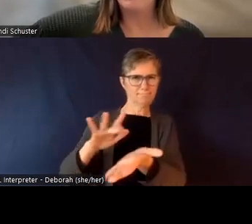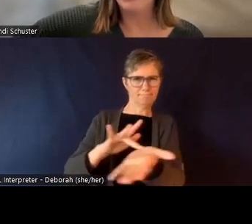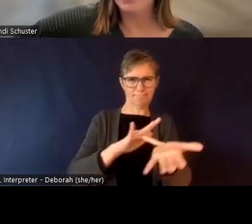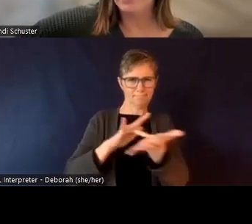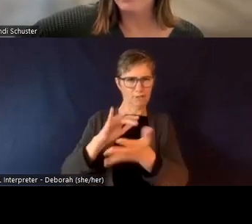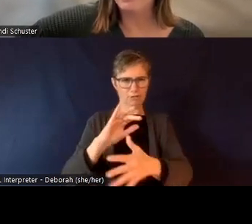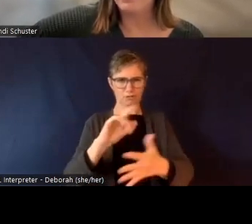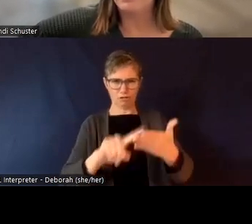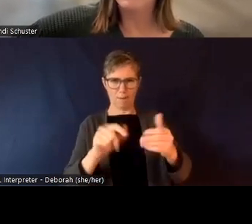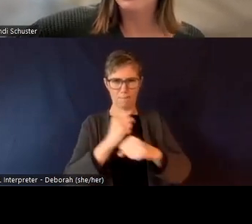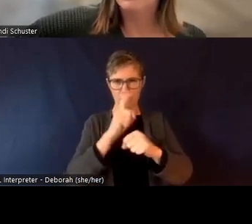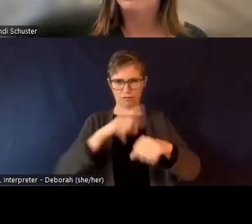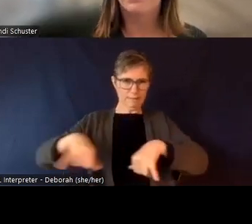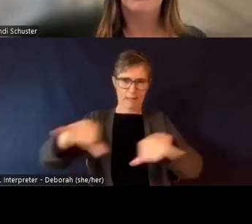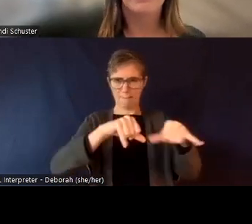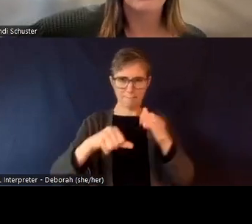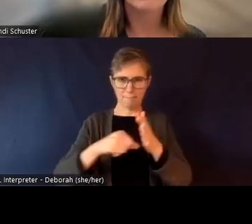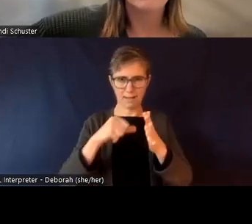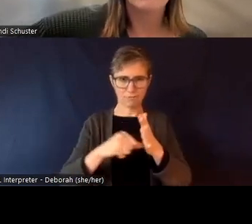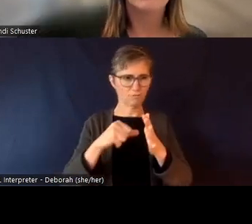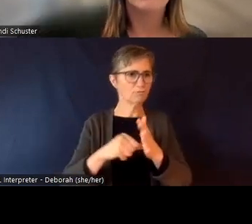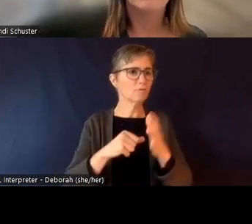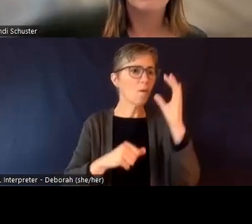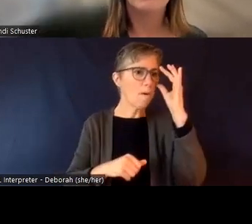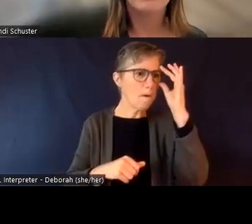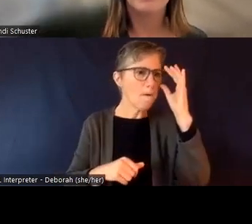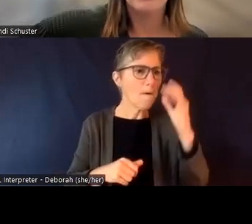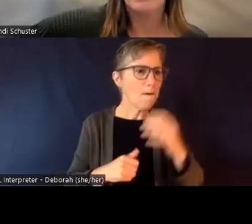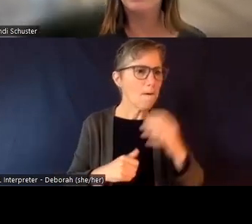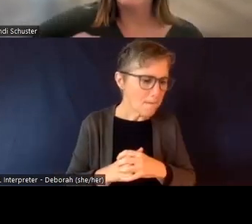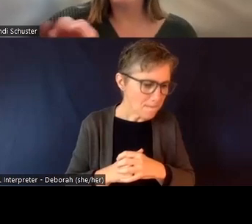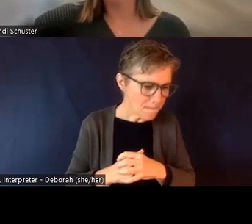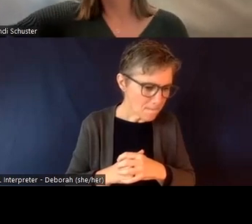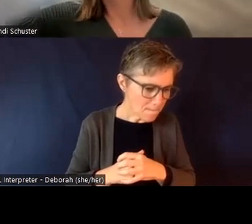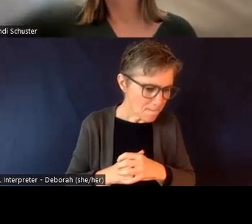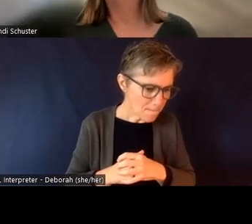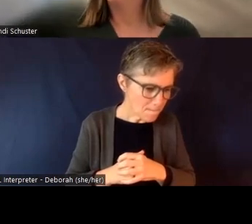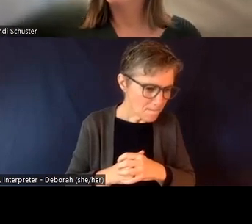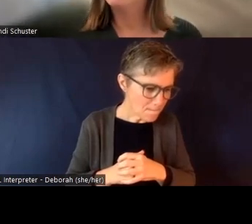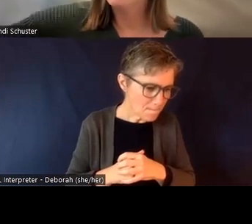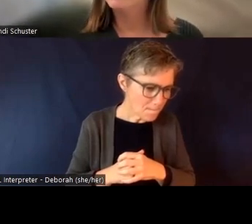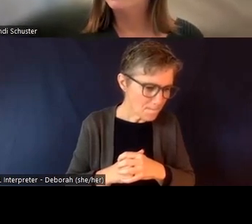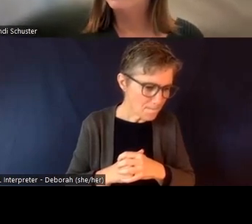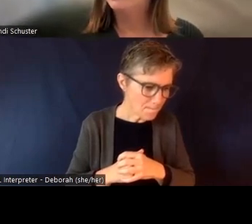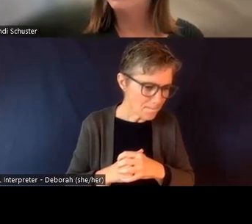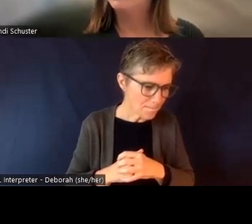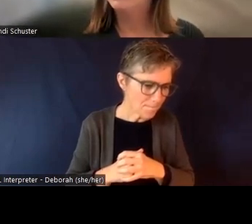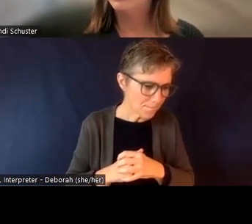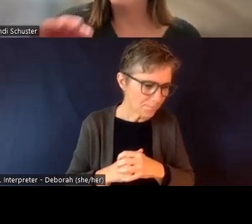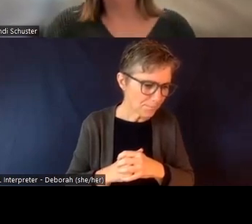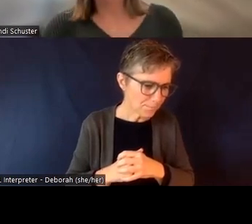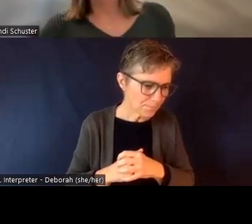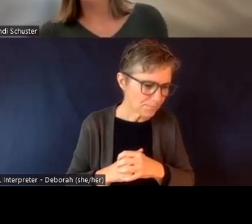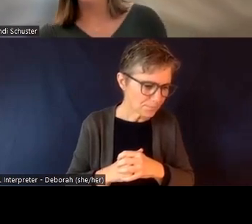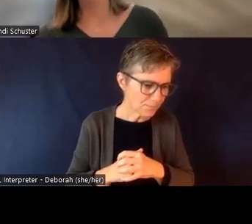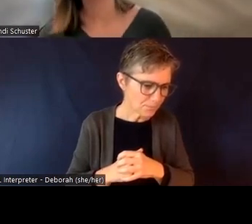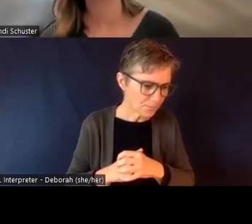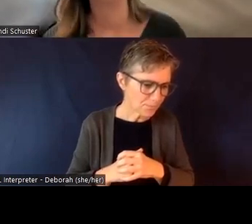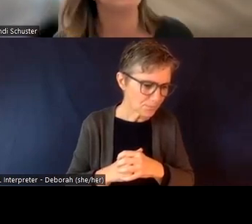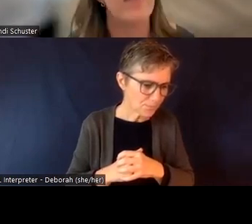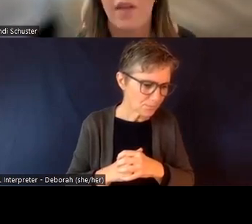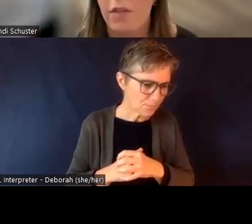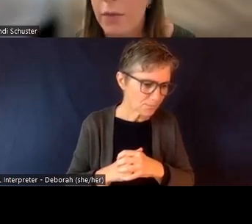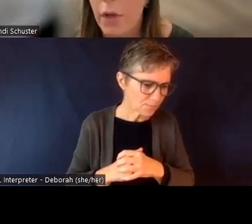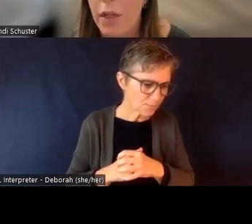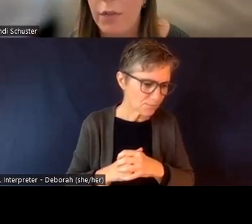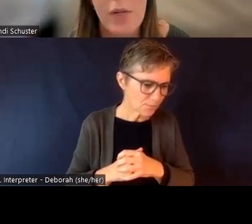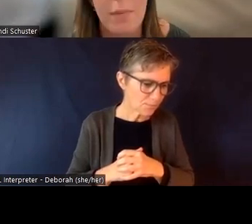I'm sure this is .... I minimized my screen here. Okay, here we go.... This is going to